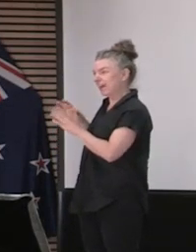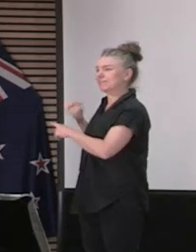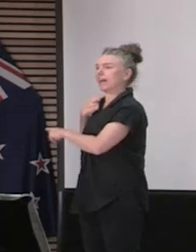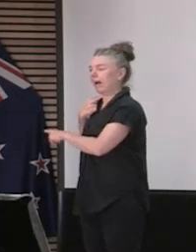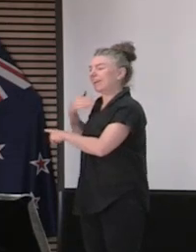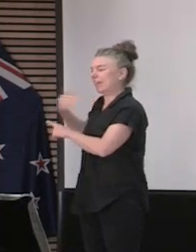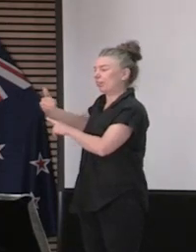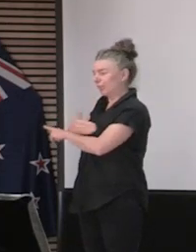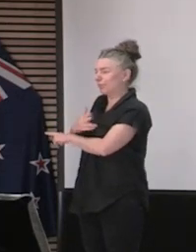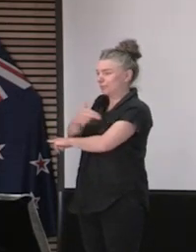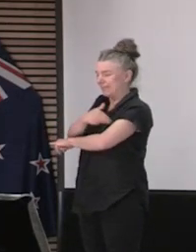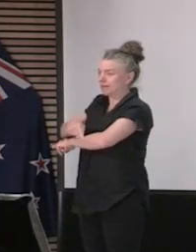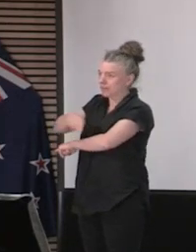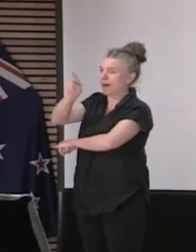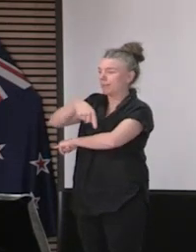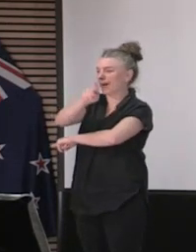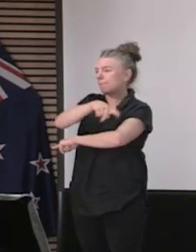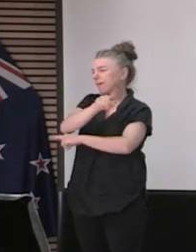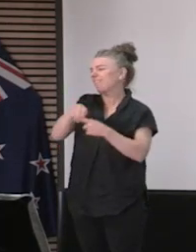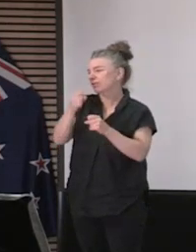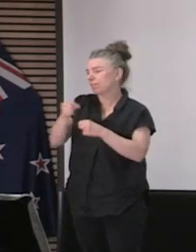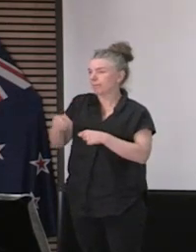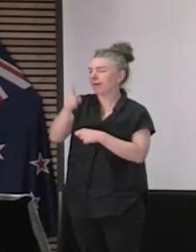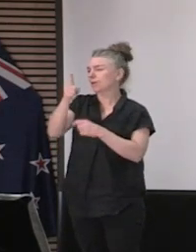Is the going lookingfor wage support for peopleemployed by government fundedorganisations